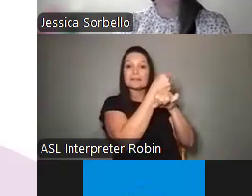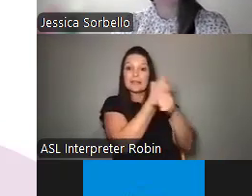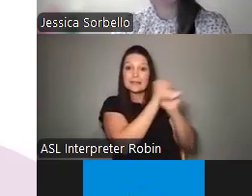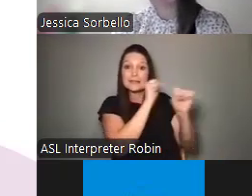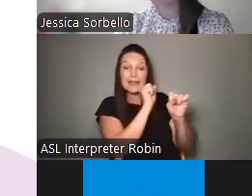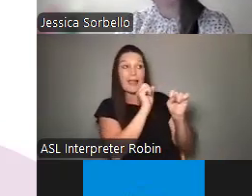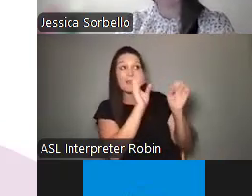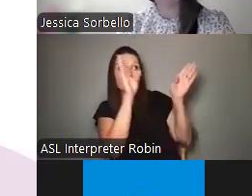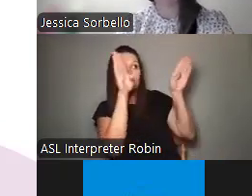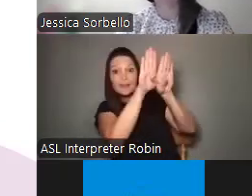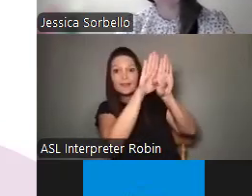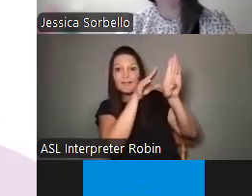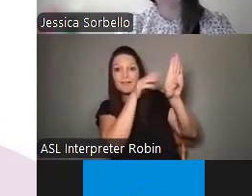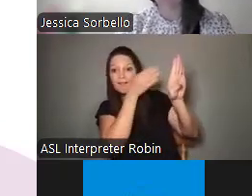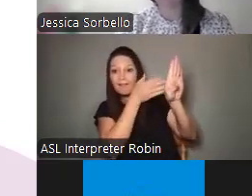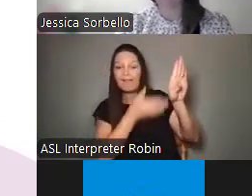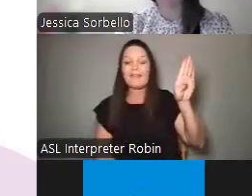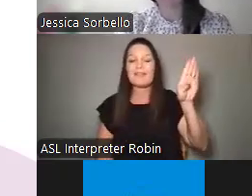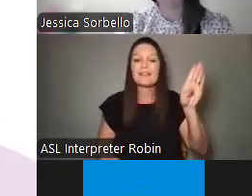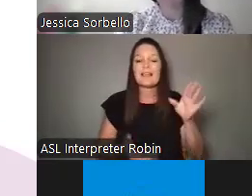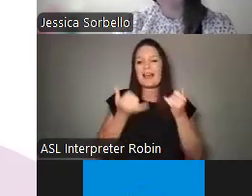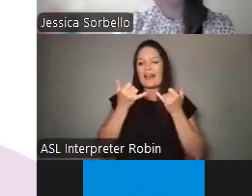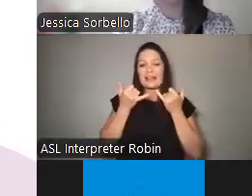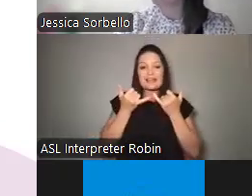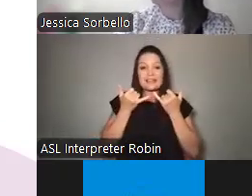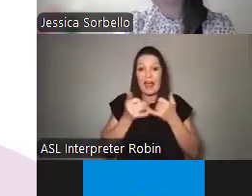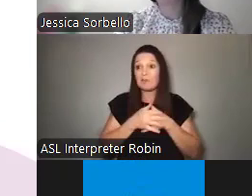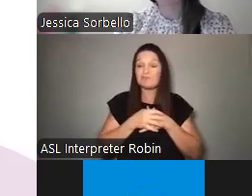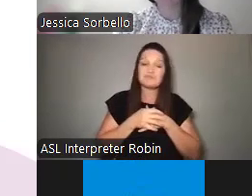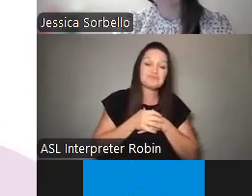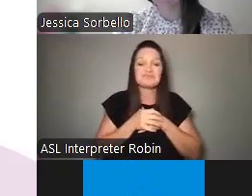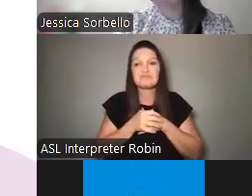we are in this realm of, you know, CBD and cannabis gummies